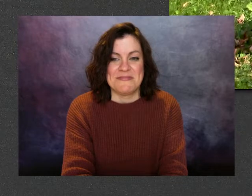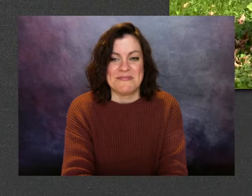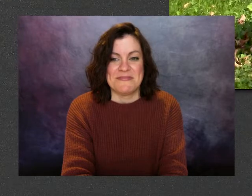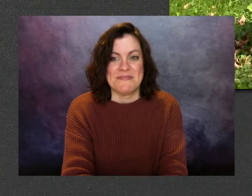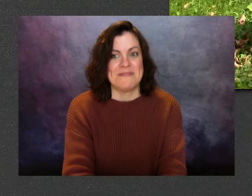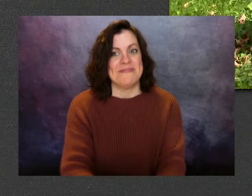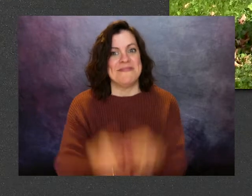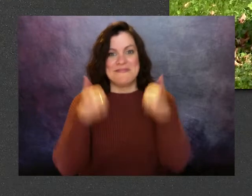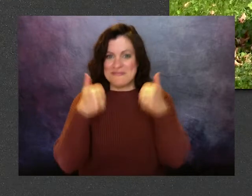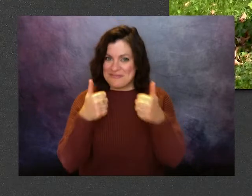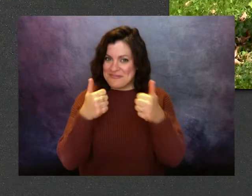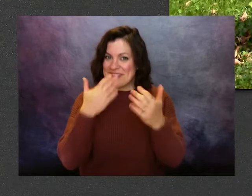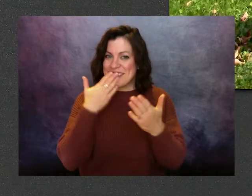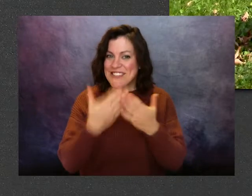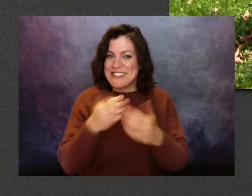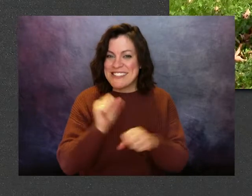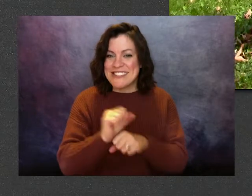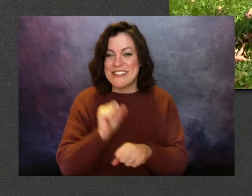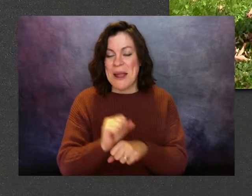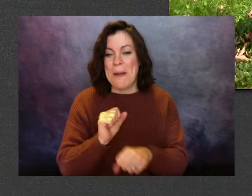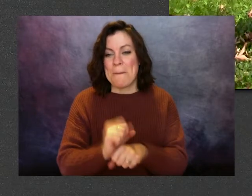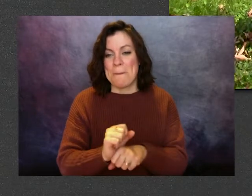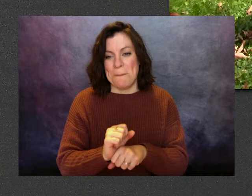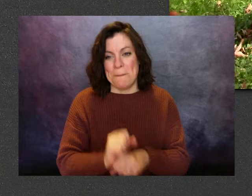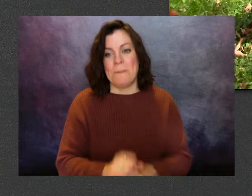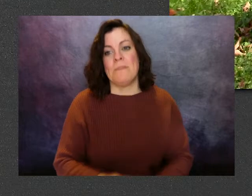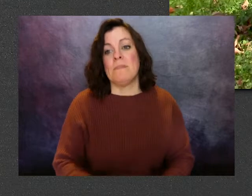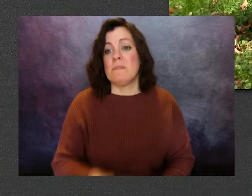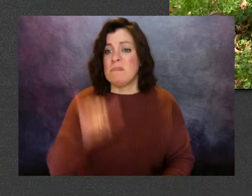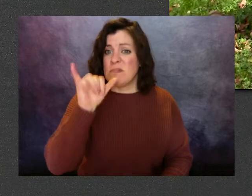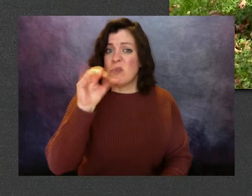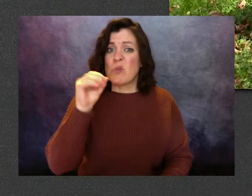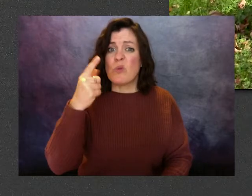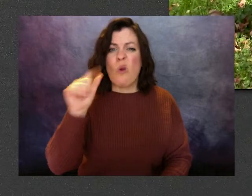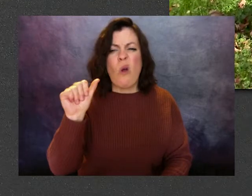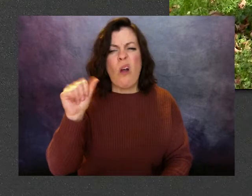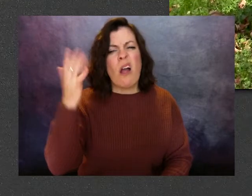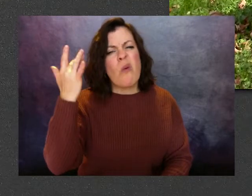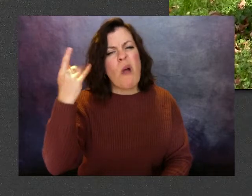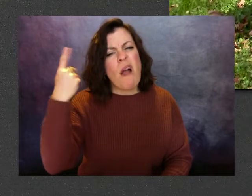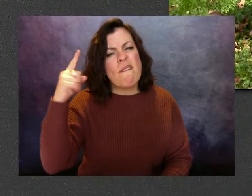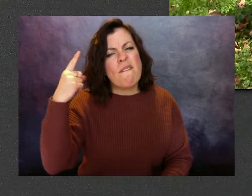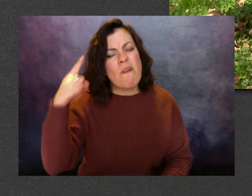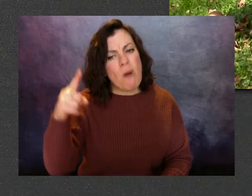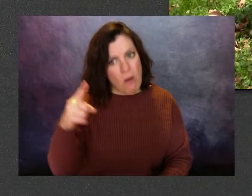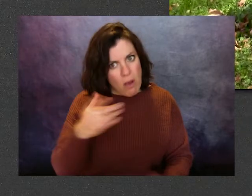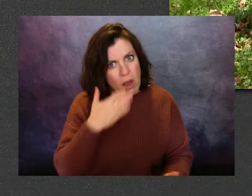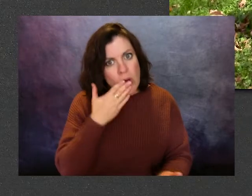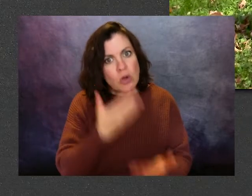Great job. Yoga is a great way to relax and stretch your body.